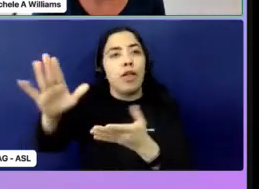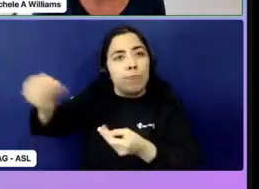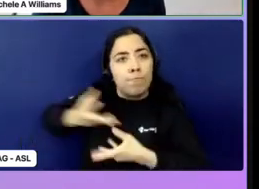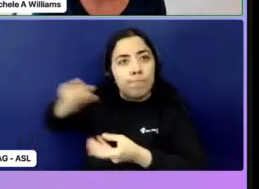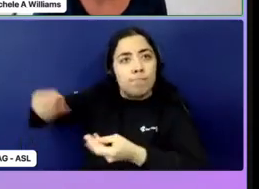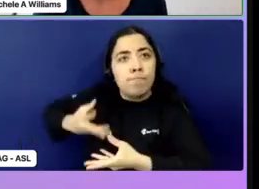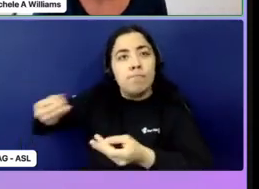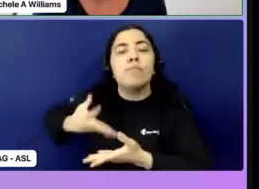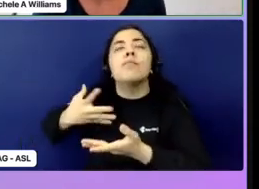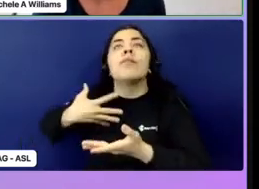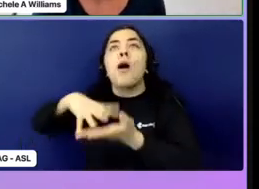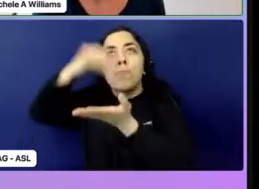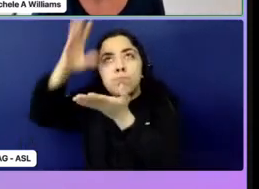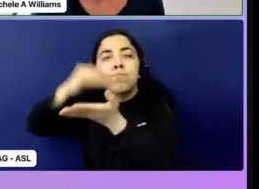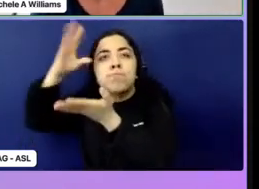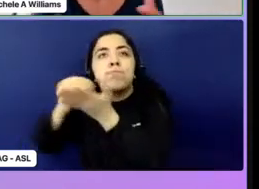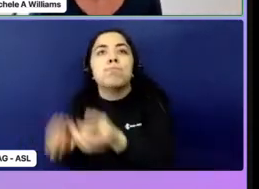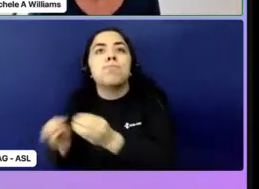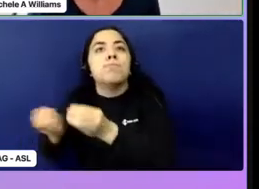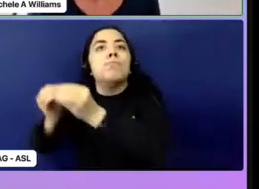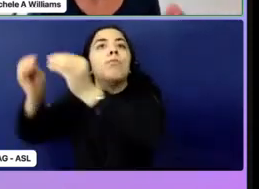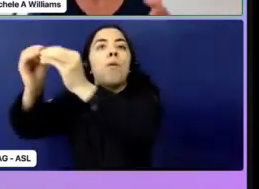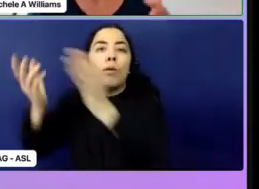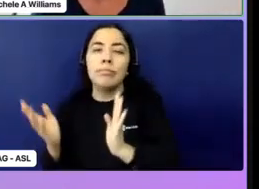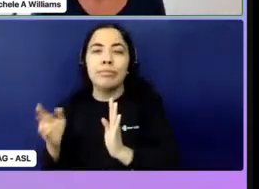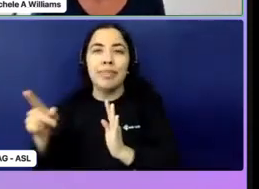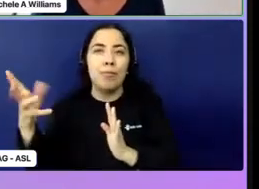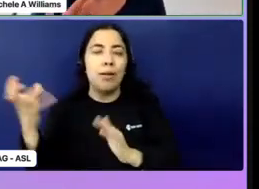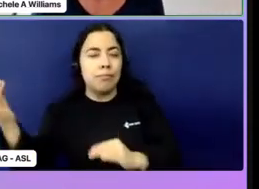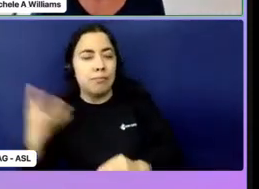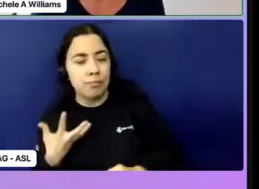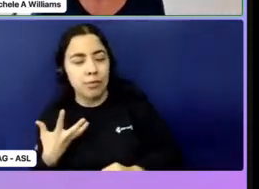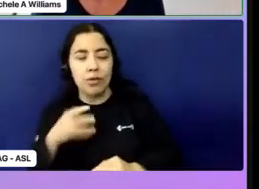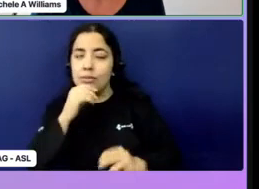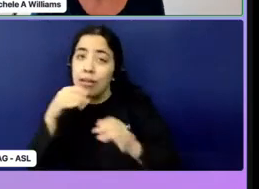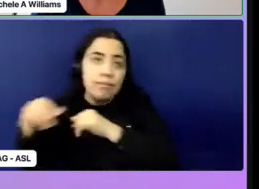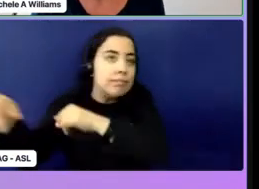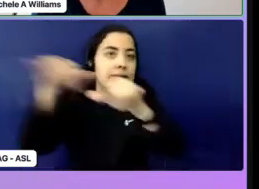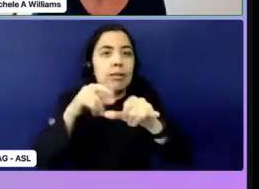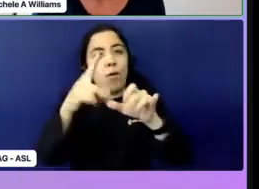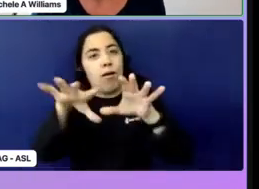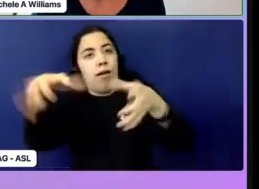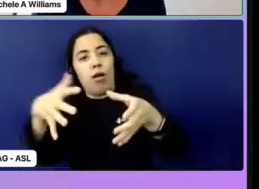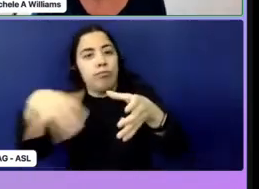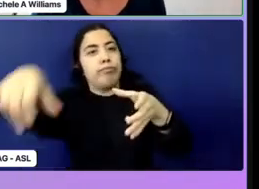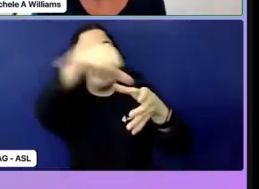and then keep building on that knowledge. So there is the point that someone asked me to